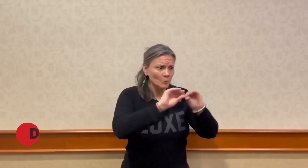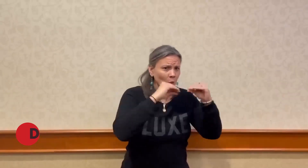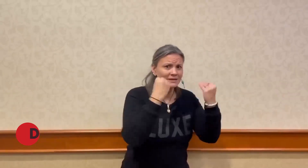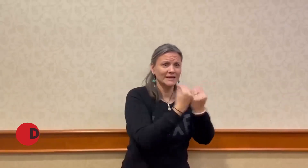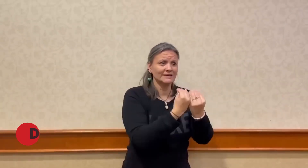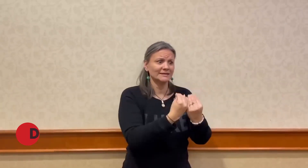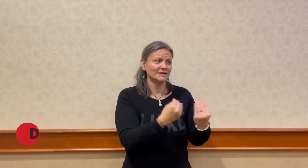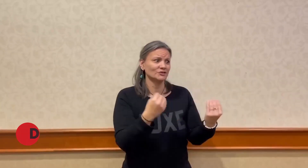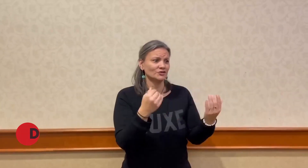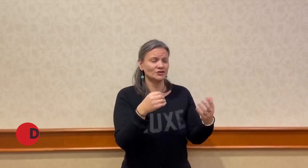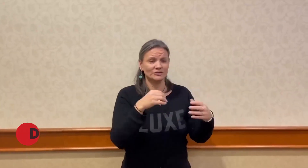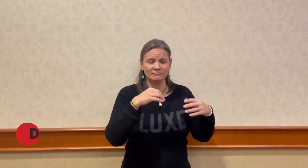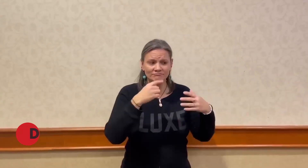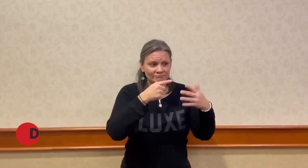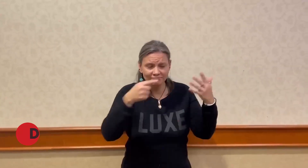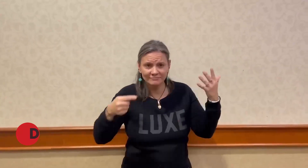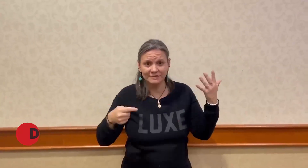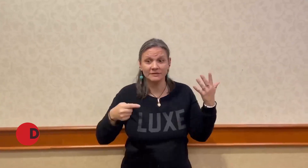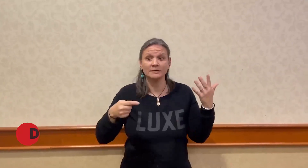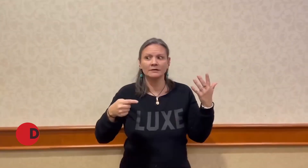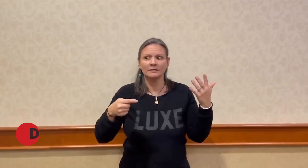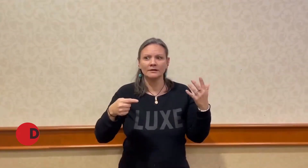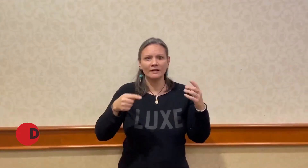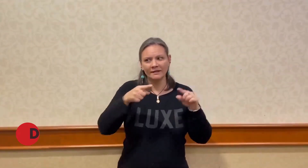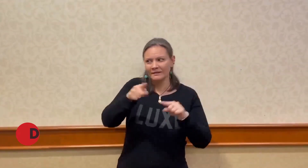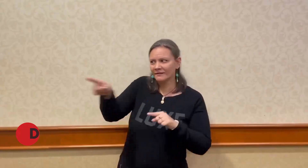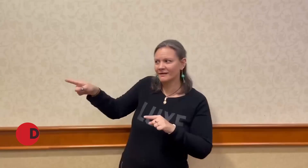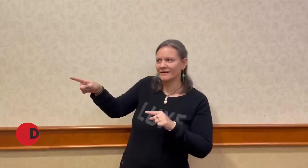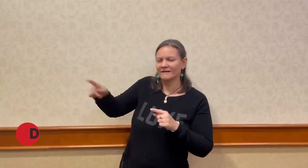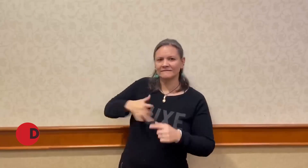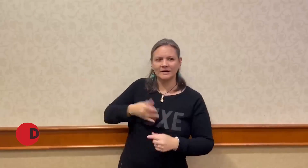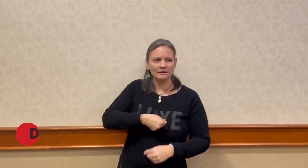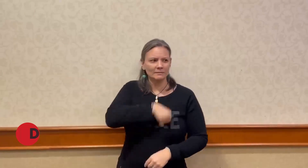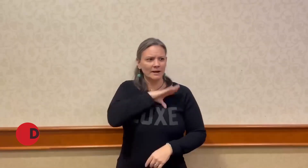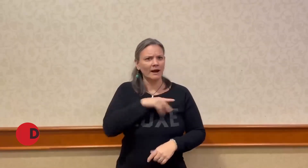and organizations that can empower them to do the same where we can